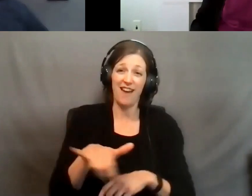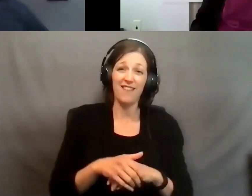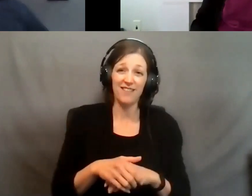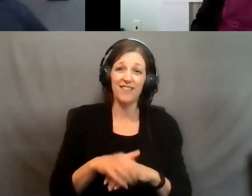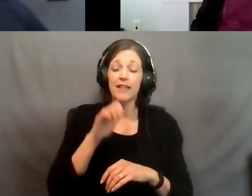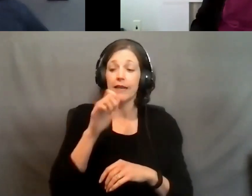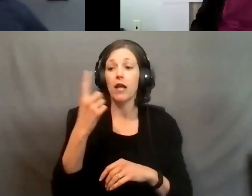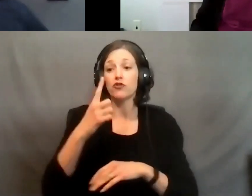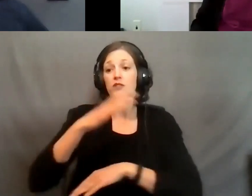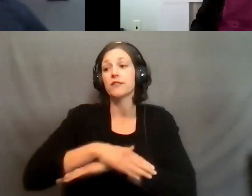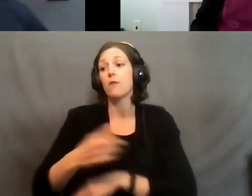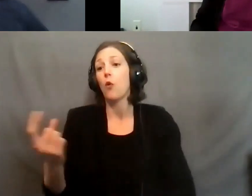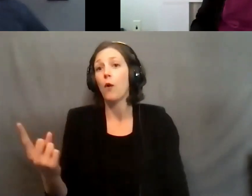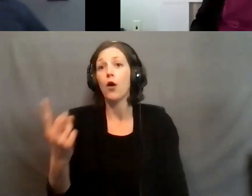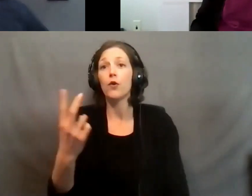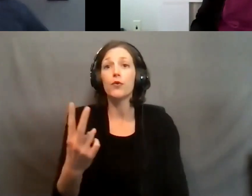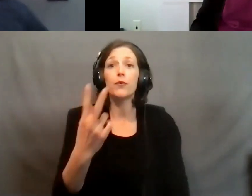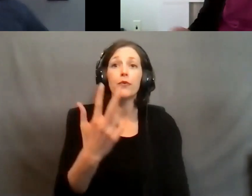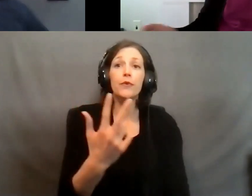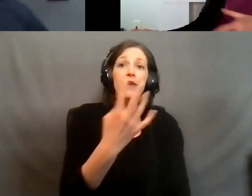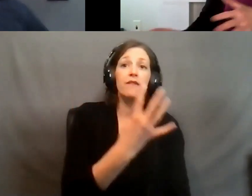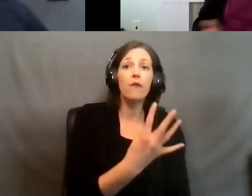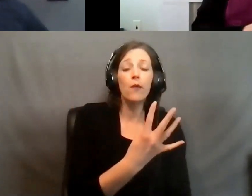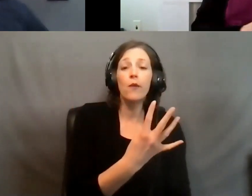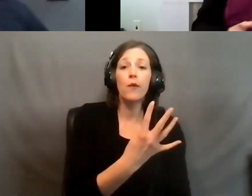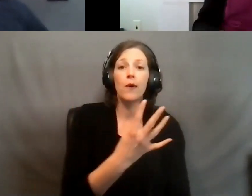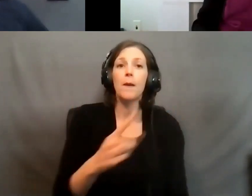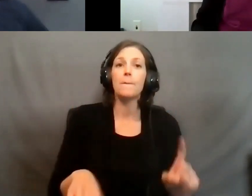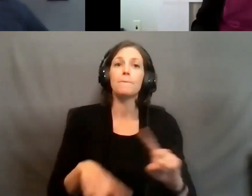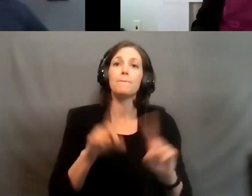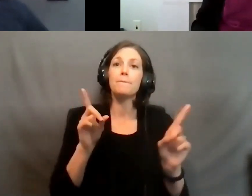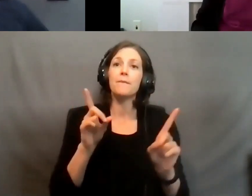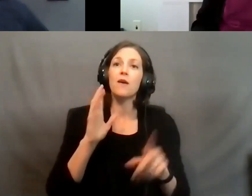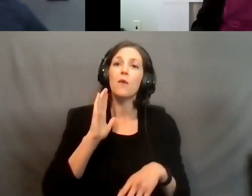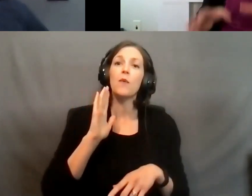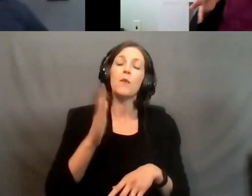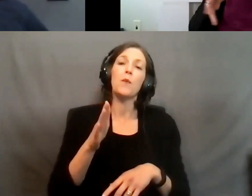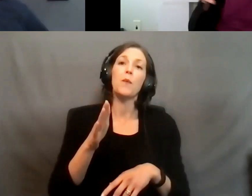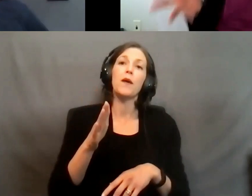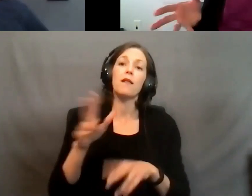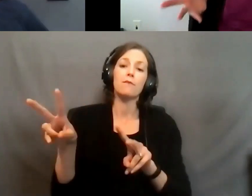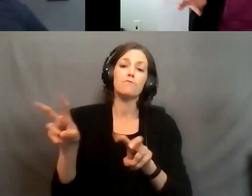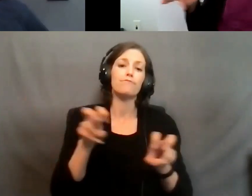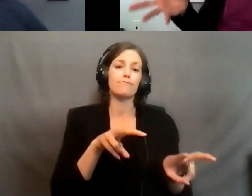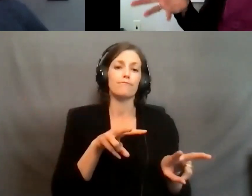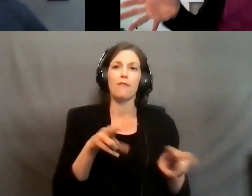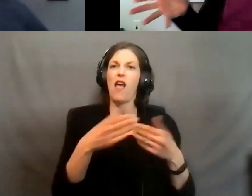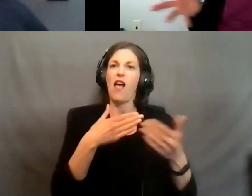table 2, table 3, table 4. We are going to port over however your unit wants